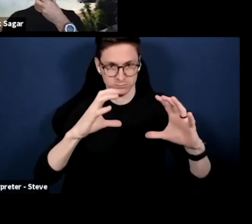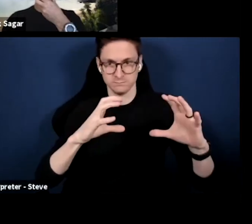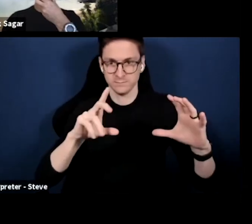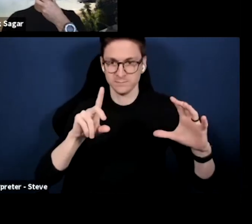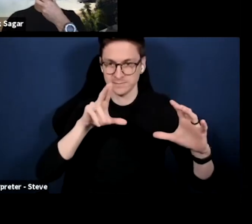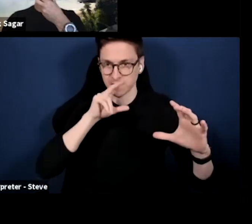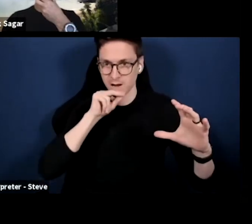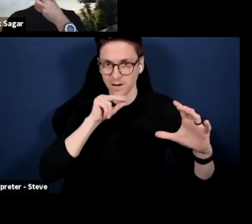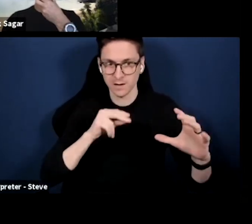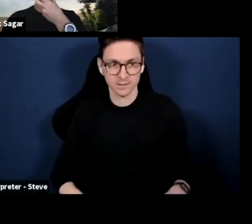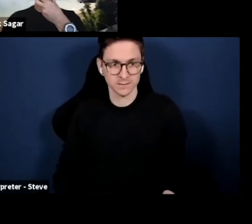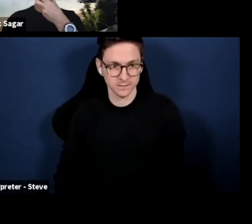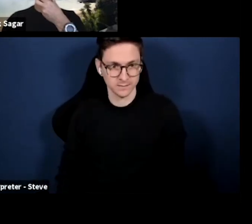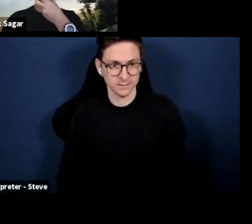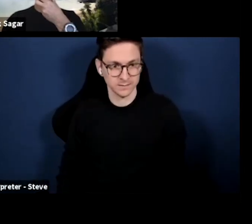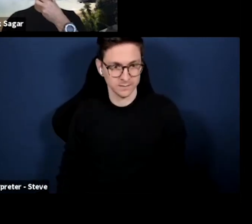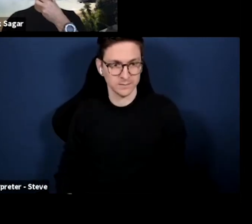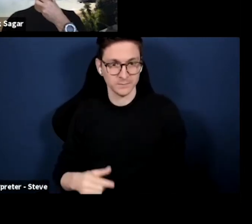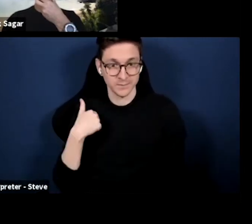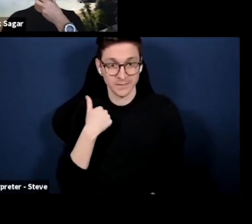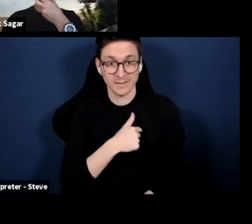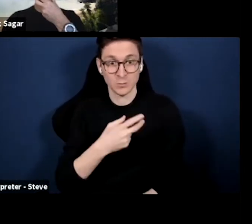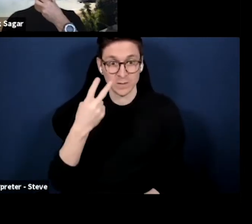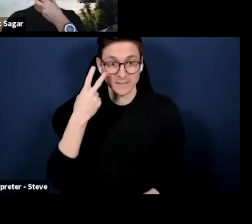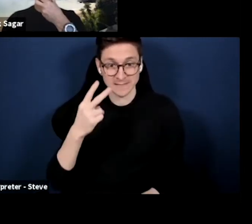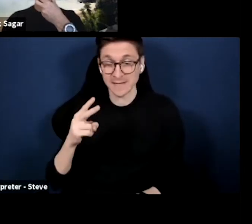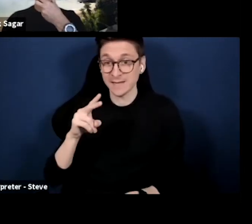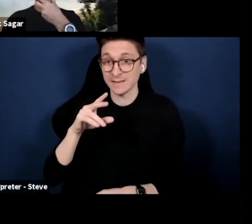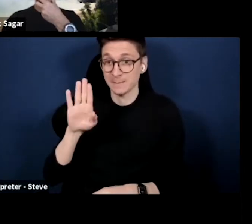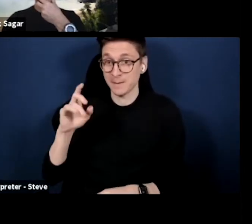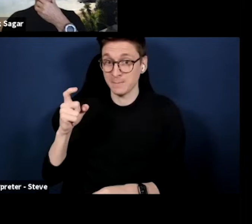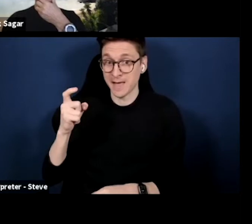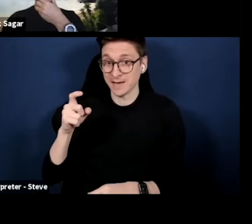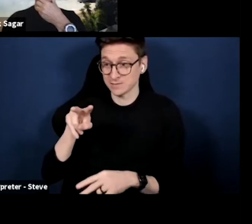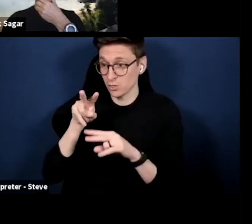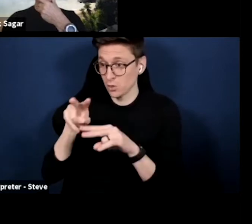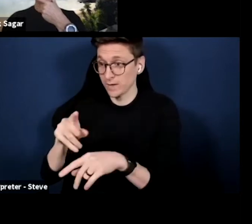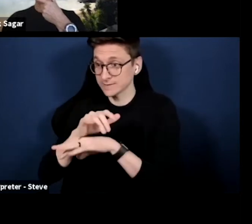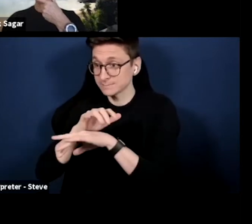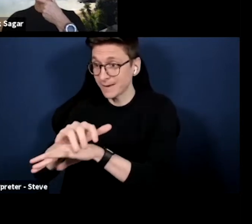we can see that baby x is looking at the spider and there's no reaction but i'm now going to tell